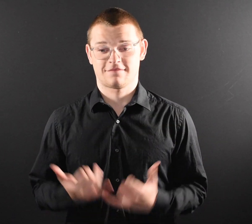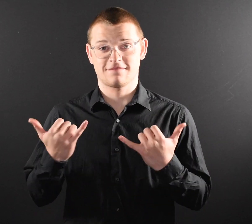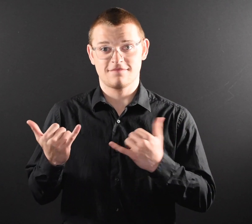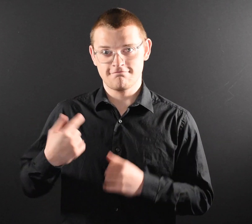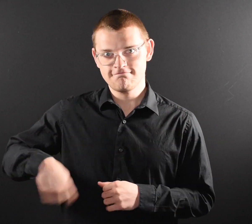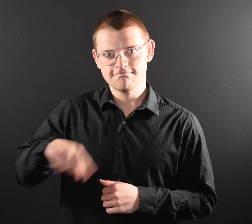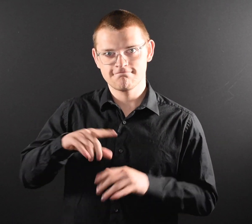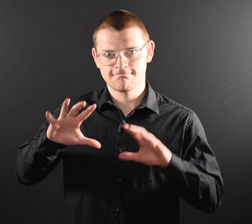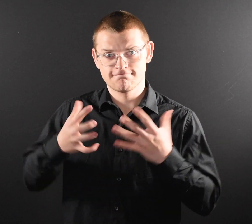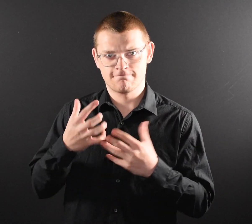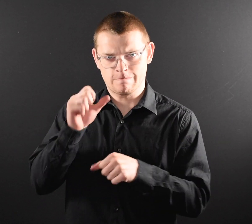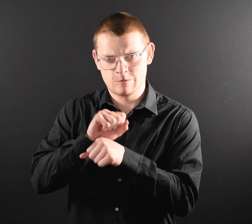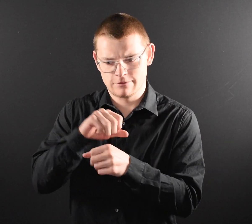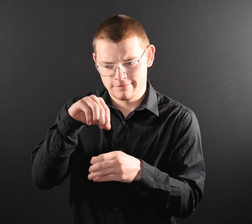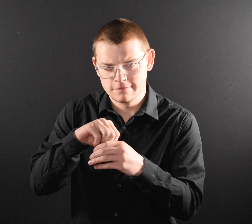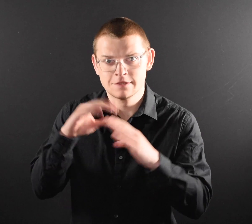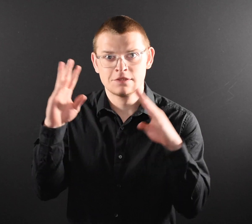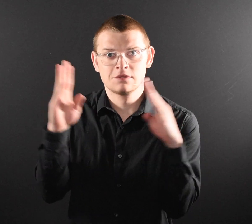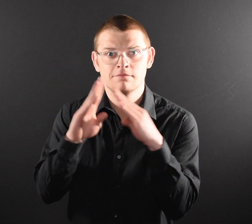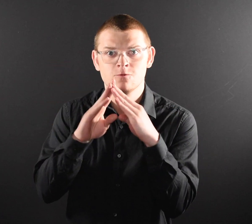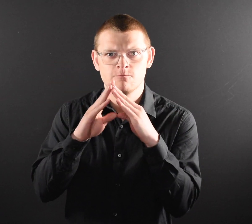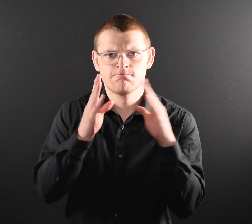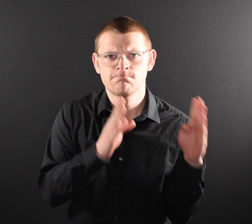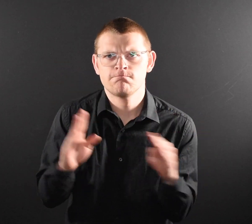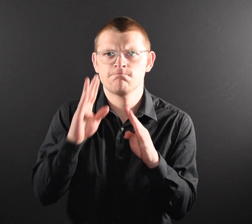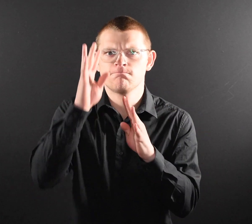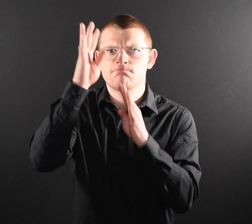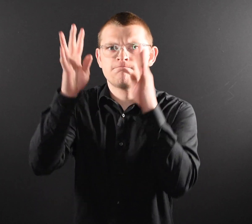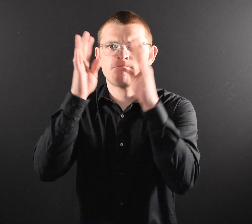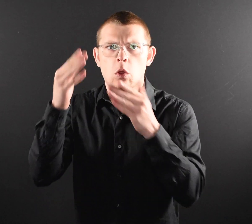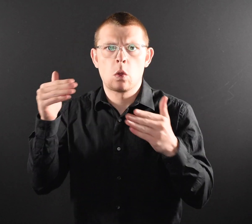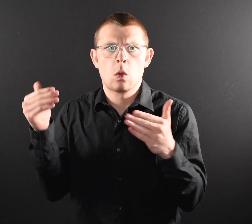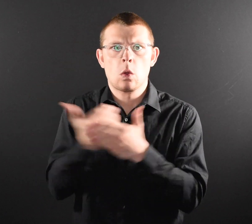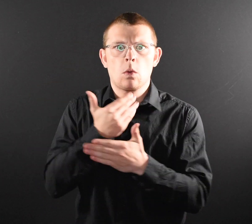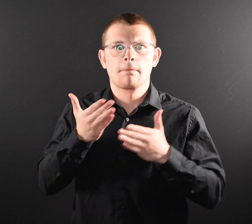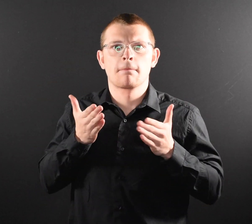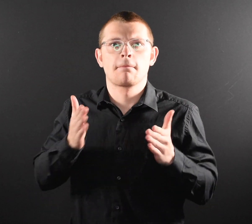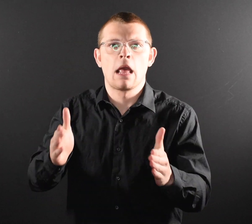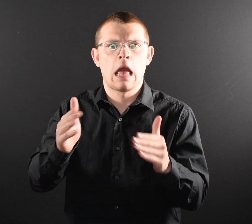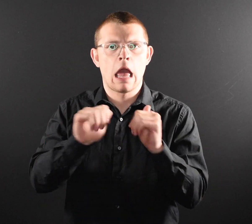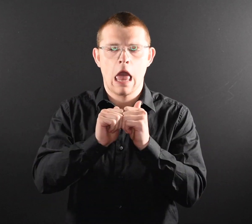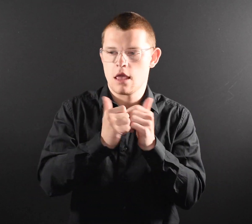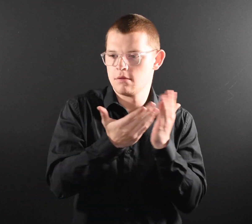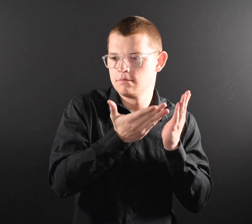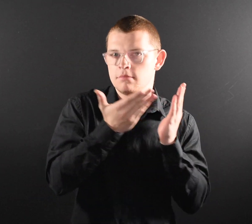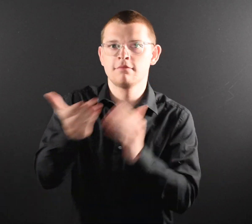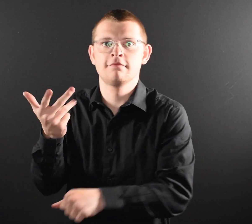We are working in-community and preparing to launch new, creative methods for delivering